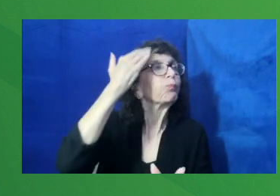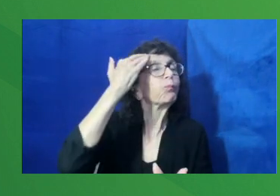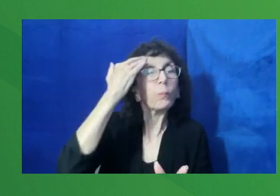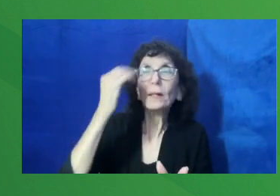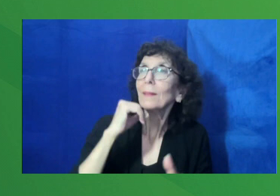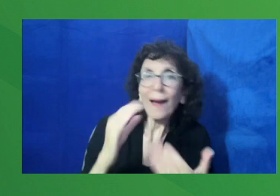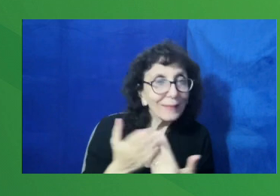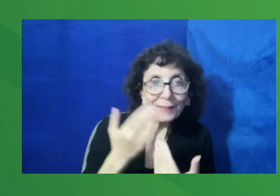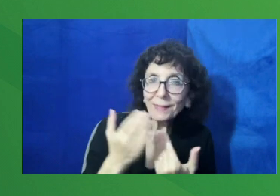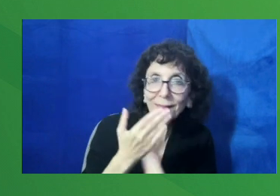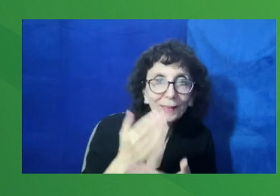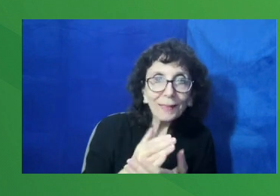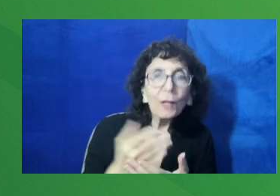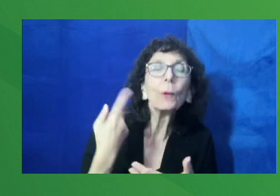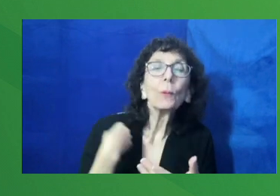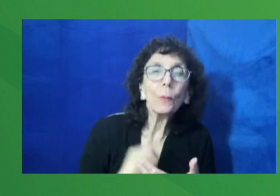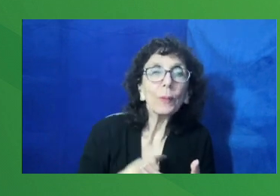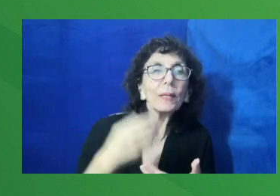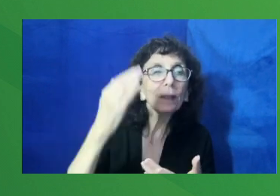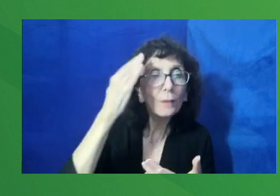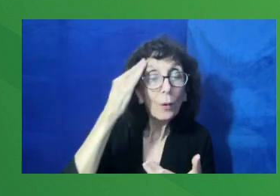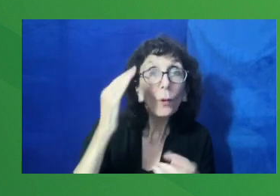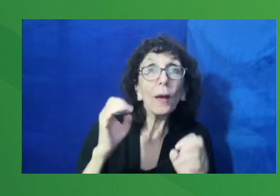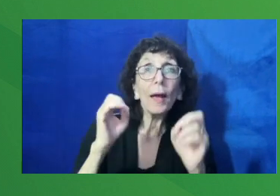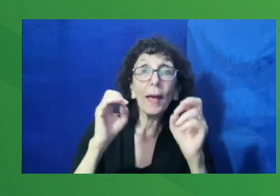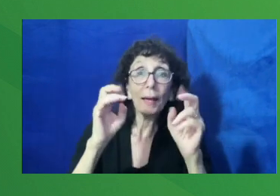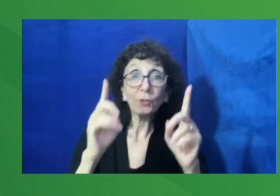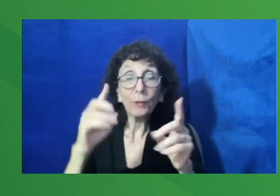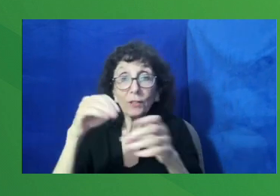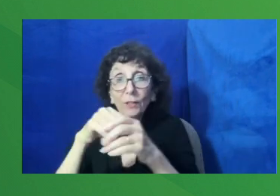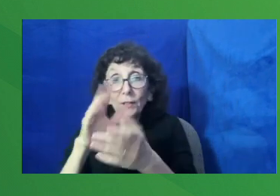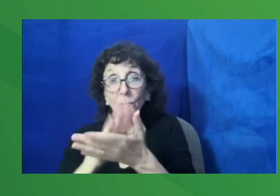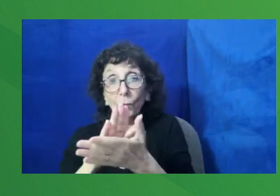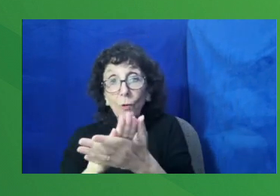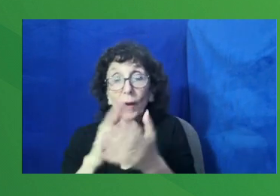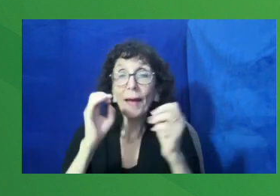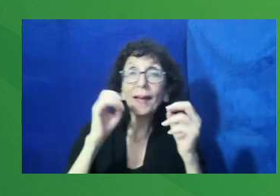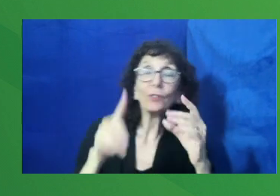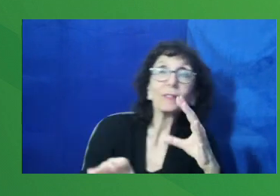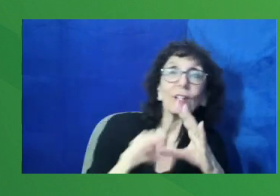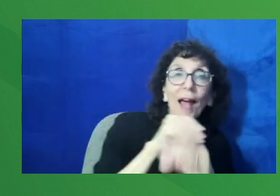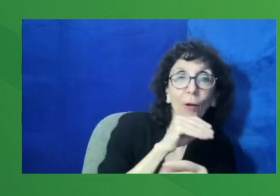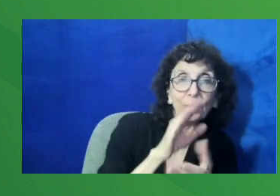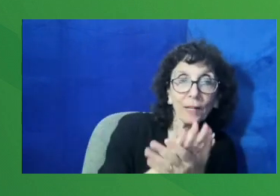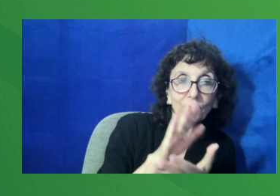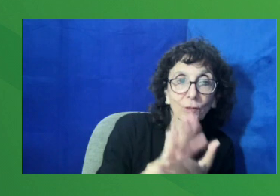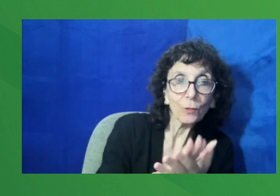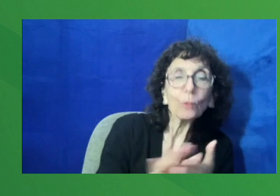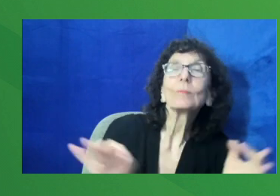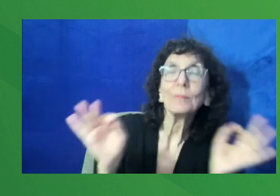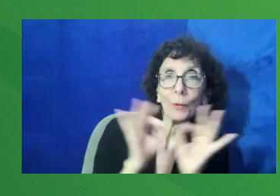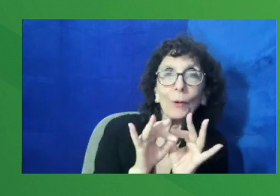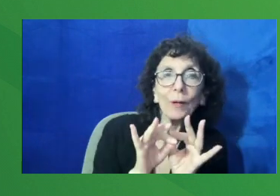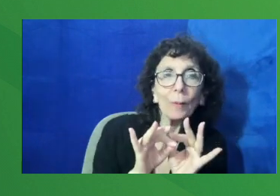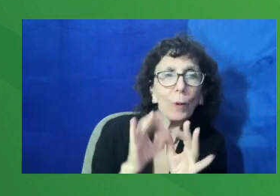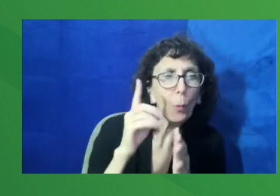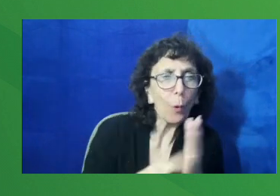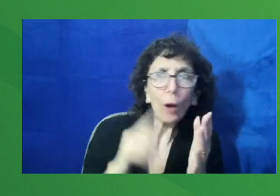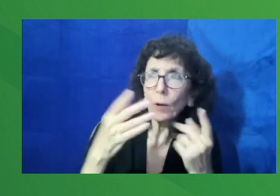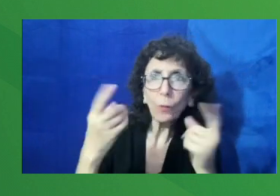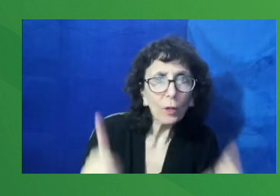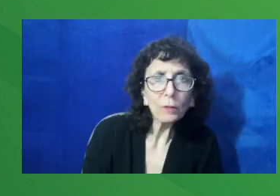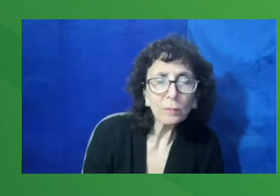that education in and outside of school has a huge role to play. But what works? NAAEE, along